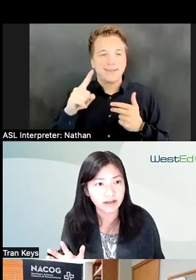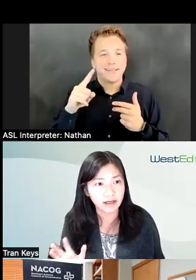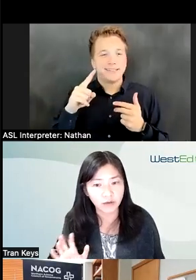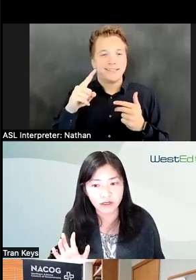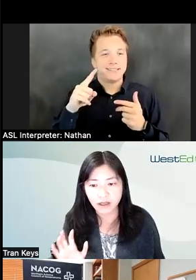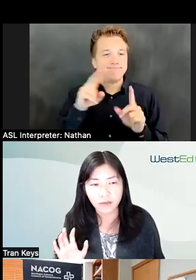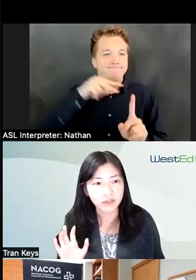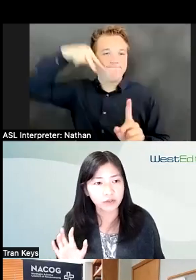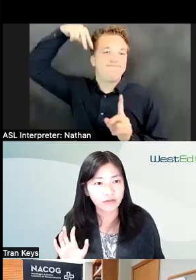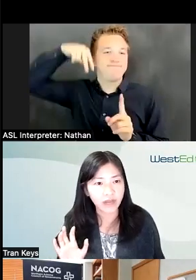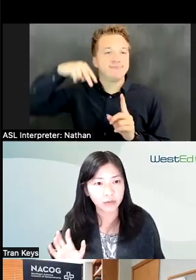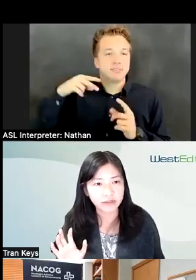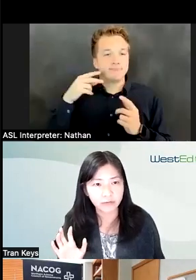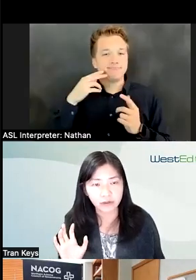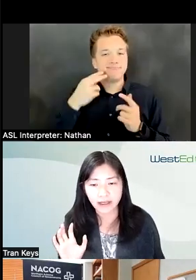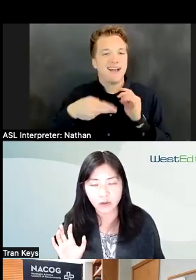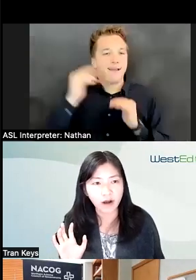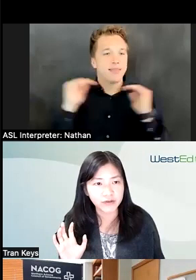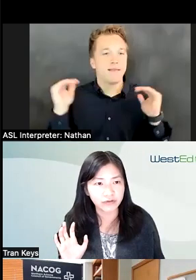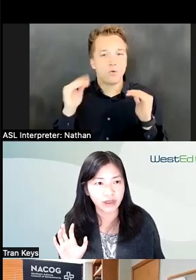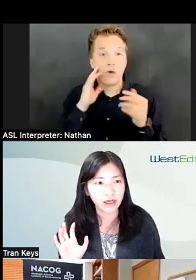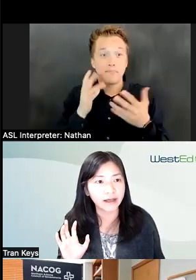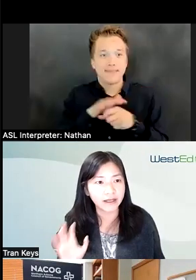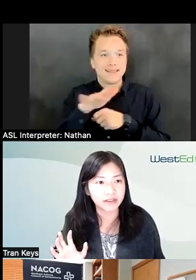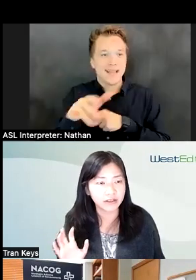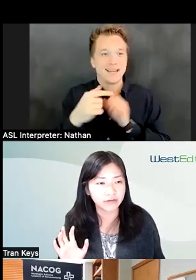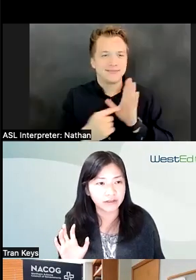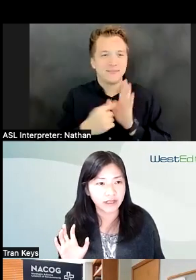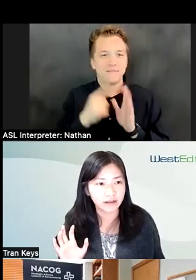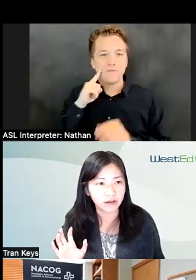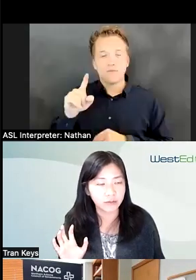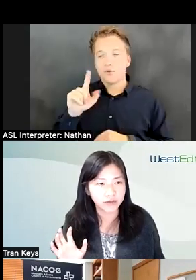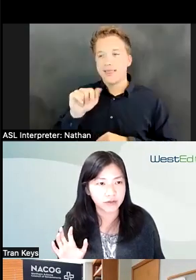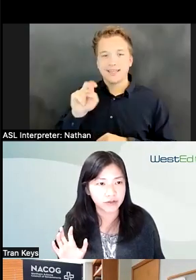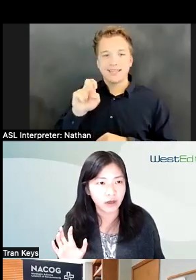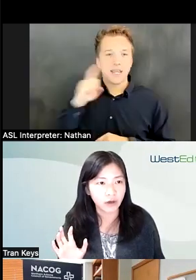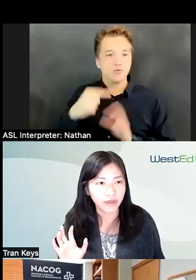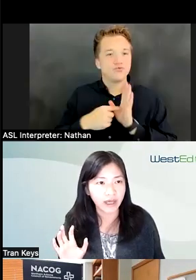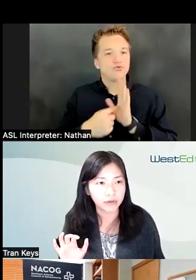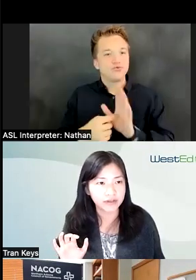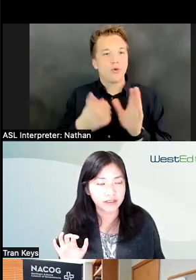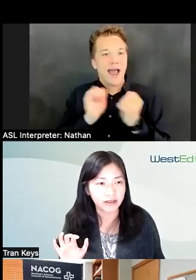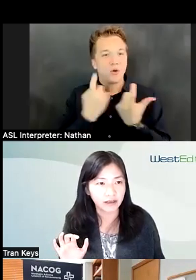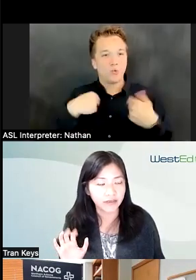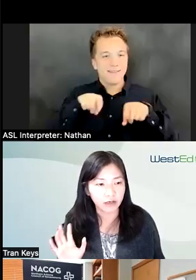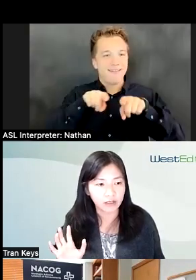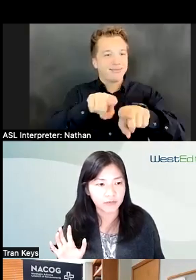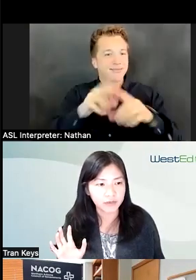I want to make sure we have ample time for Lenay to walk us through the alignment of the data and measures with the outputs and the outcomes.